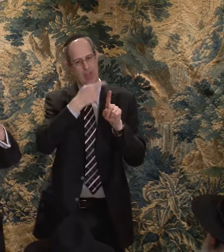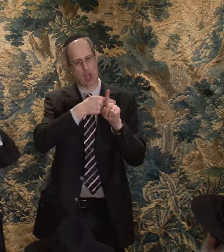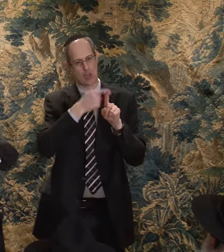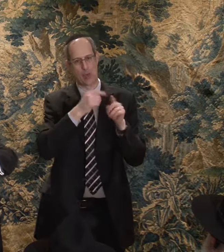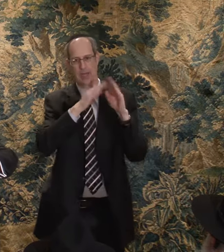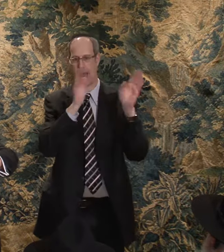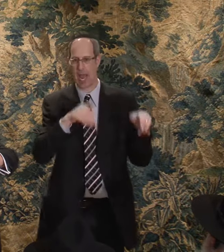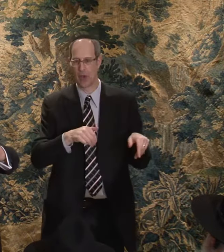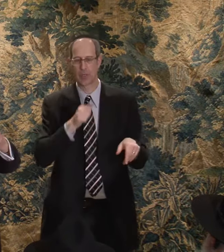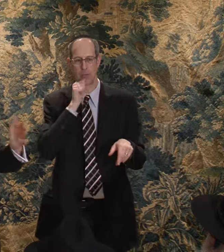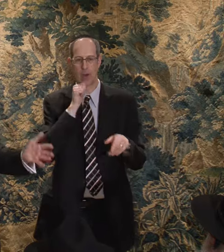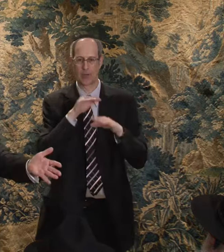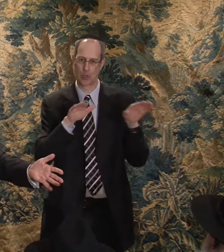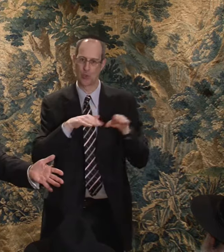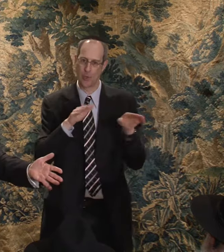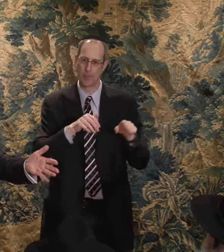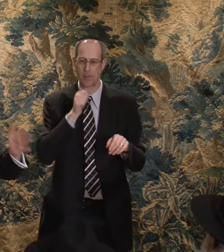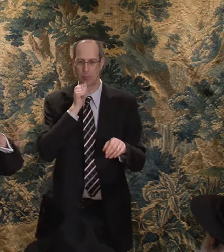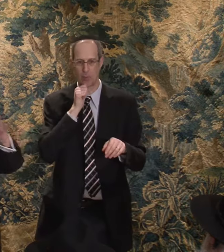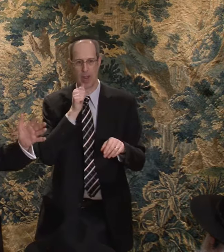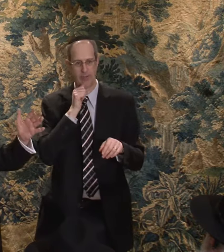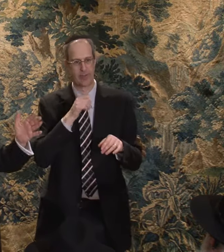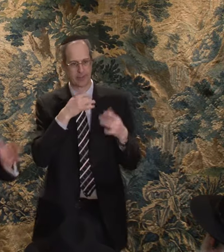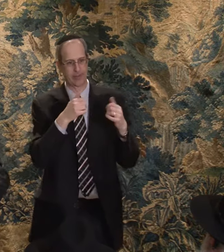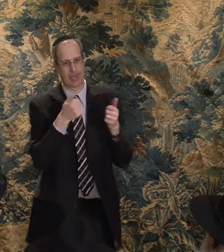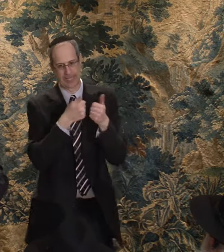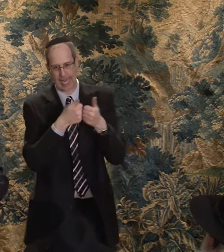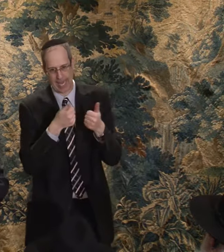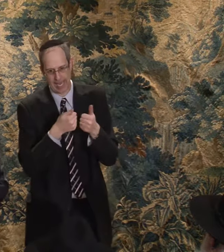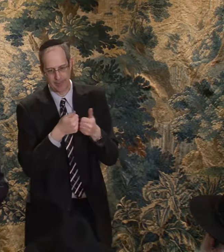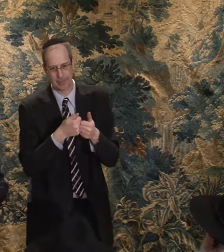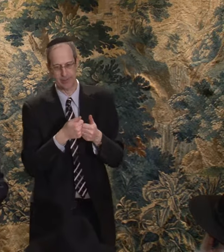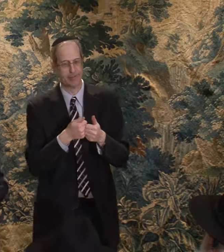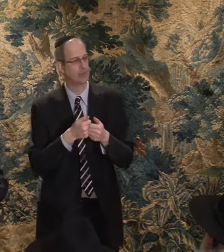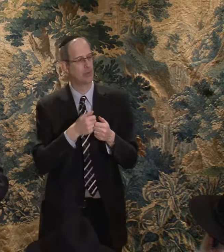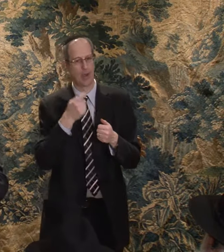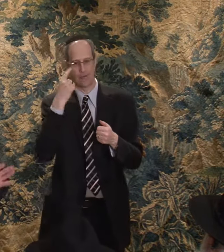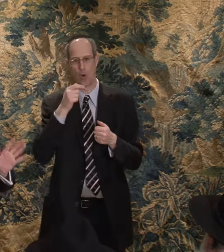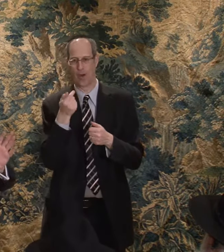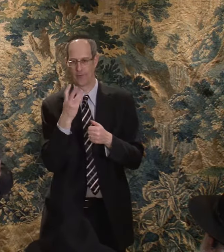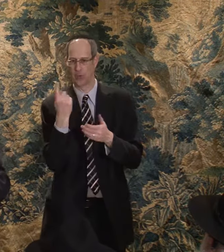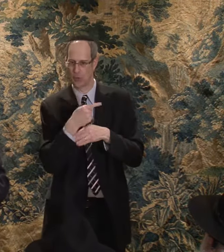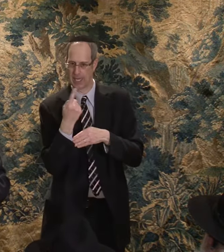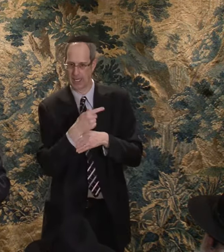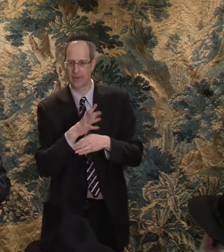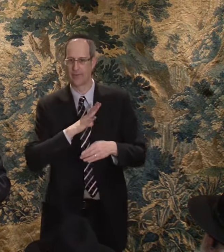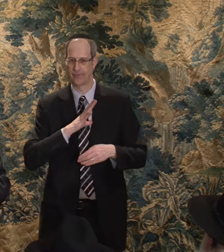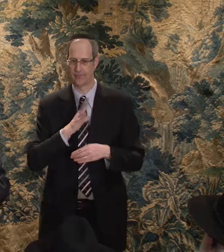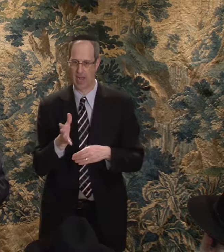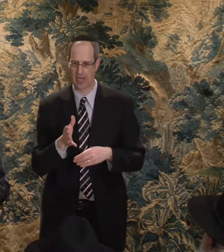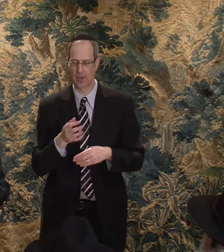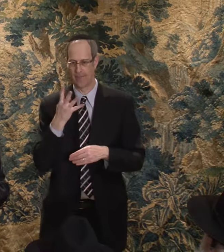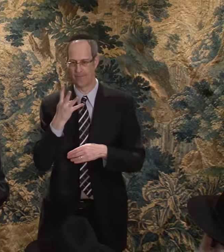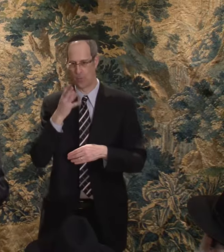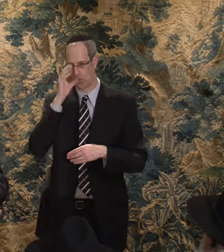have a private swimming pool they have private arcades my Lobster hot tub and they're there for a few days fine these four guys that went to UC but together